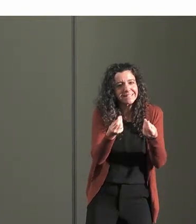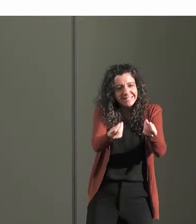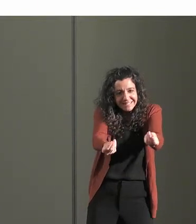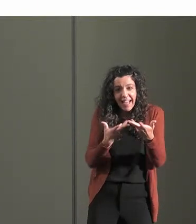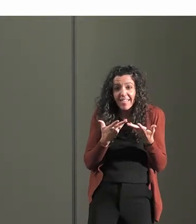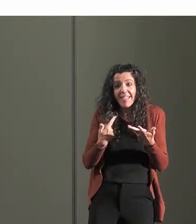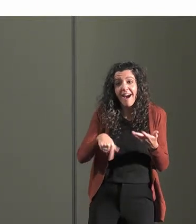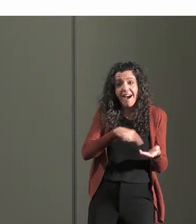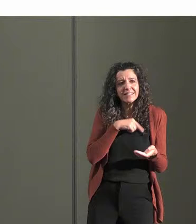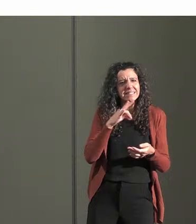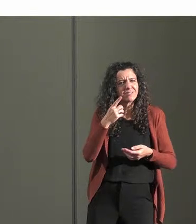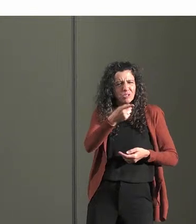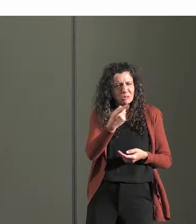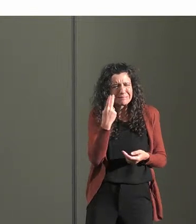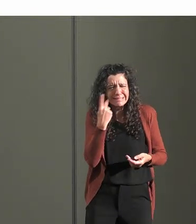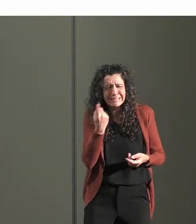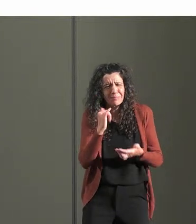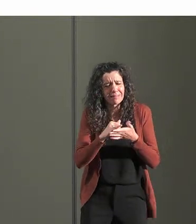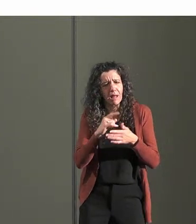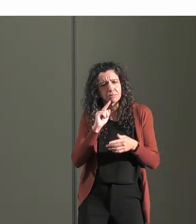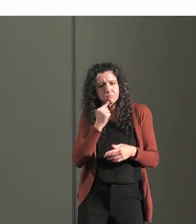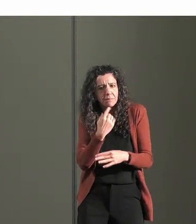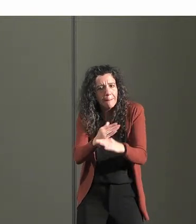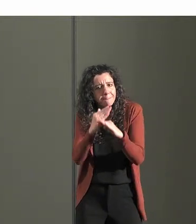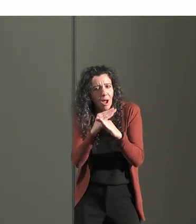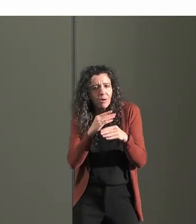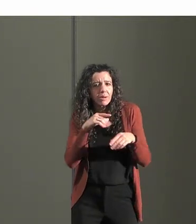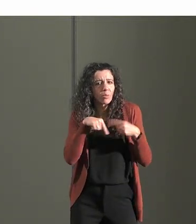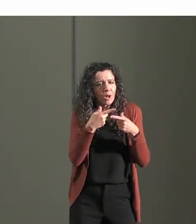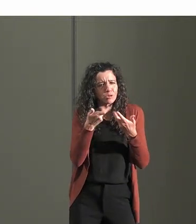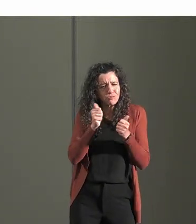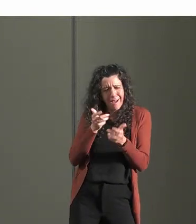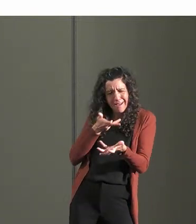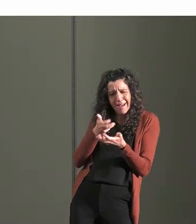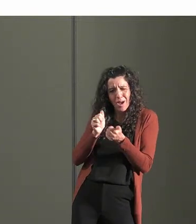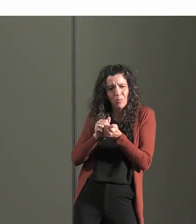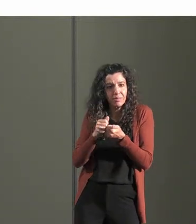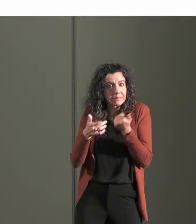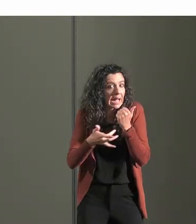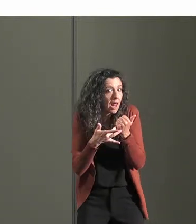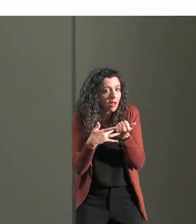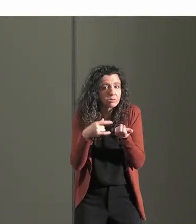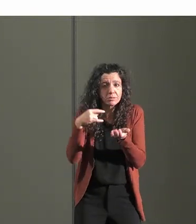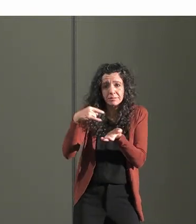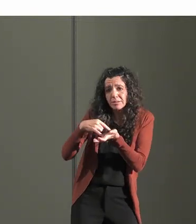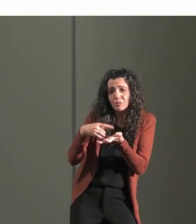please, come up to our teams. Tell us if there is something that is created barriers. In interacting with